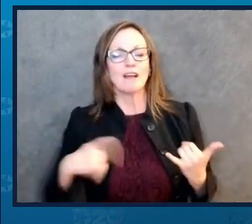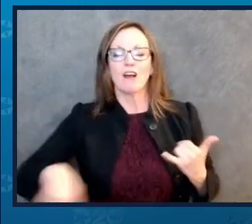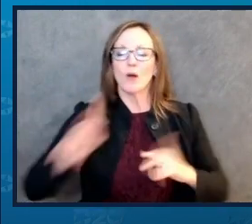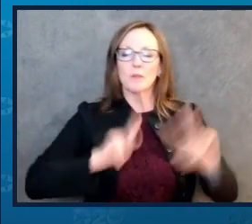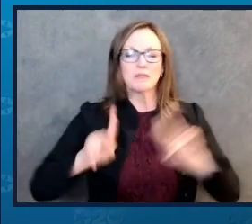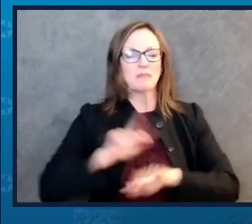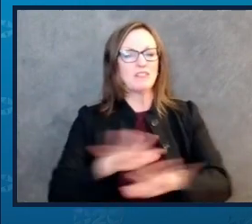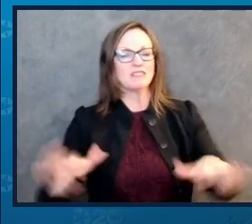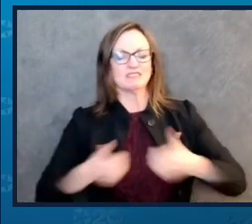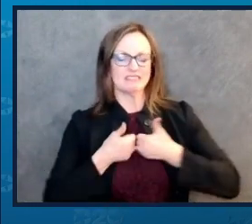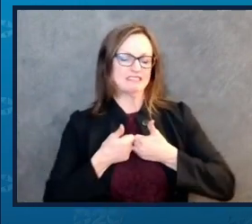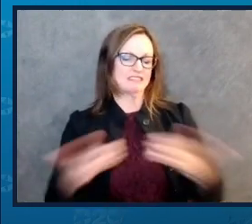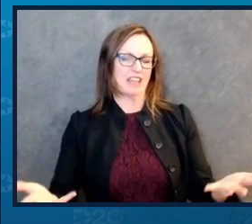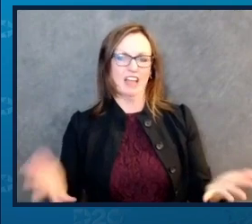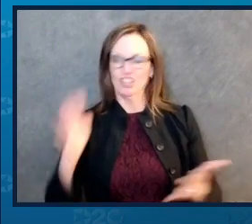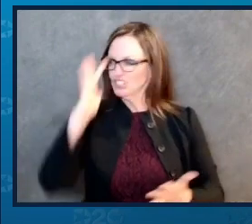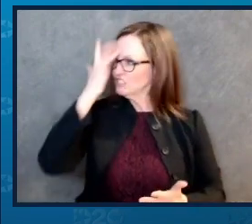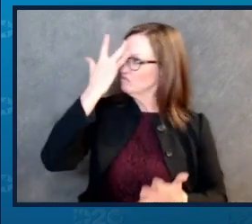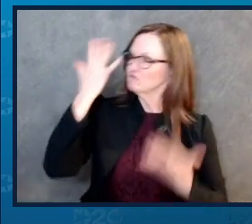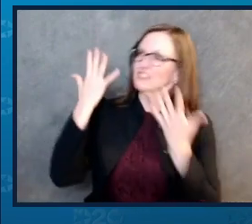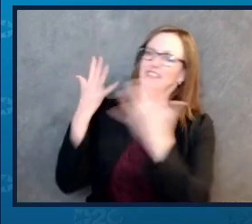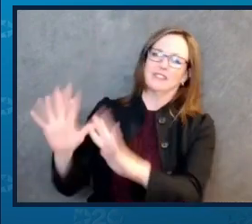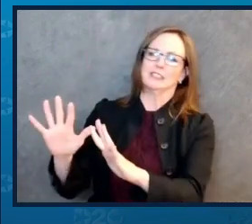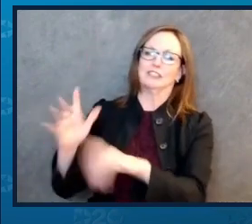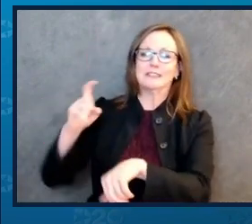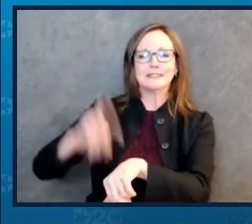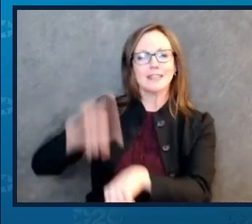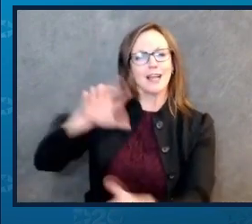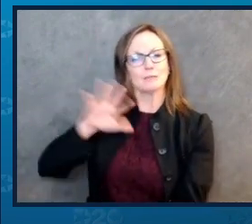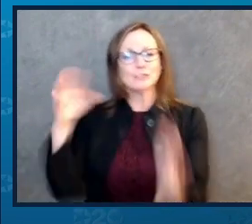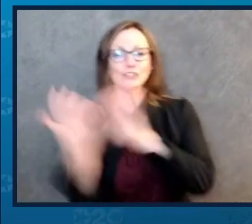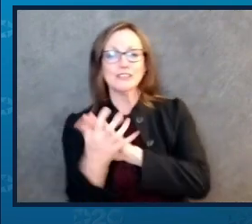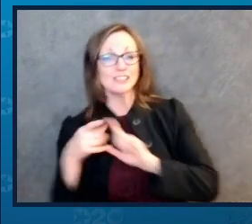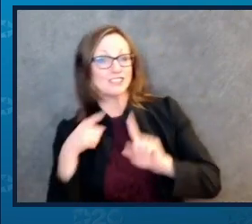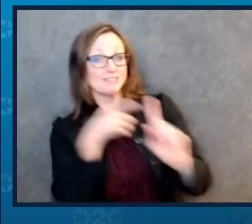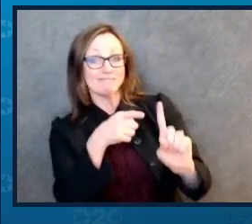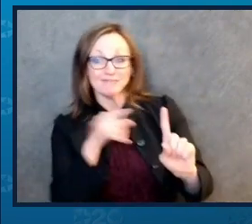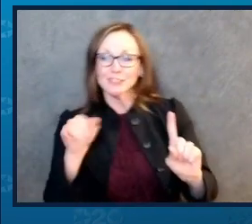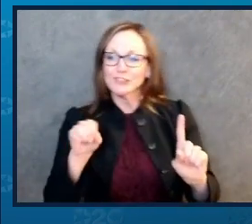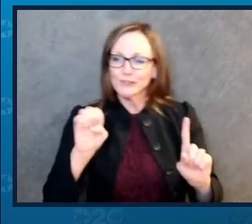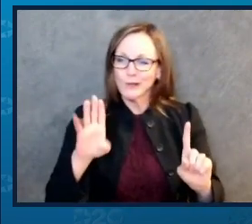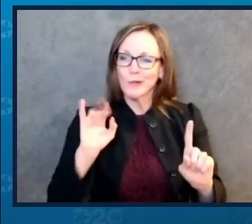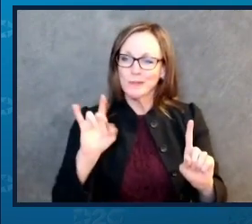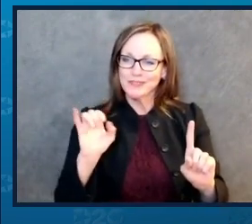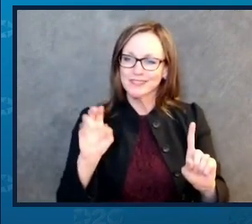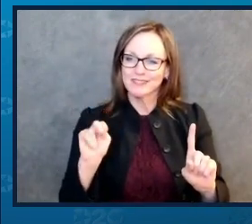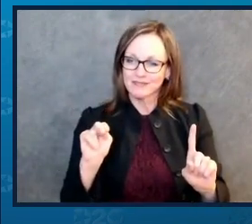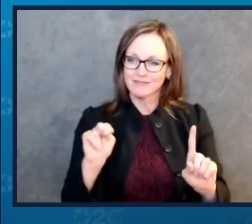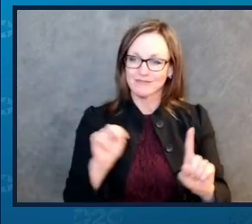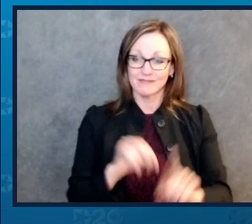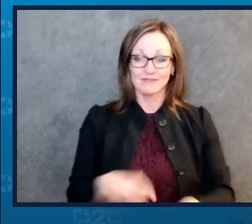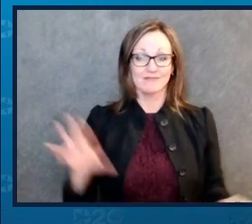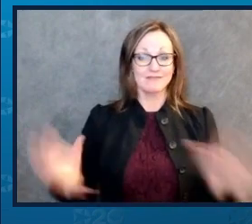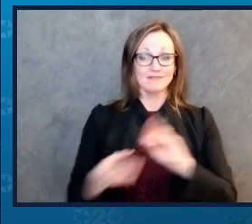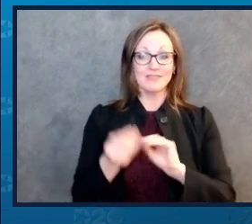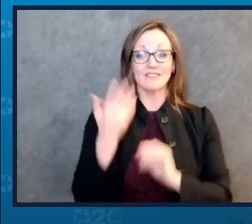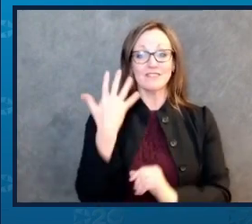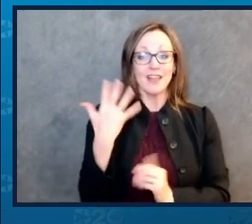TO BUILD BACK BETTER. CREATING FIVE MILLION GOOD UNION JOBS BY BRINGING BACK SUPPLY